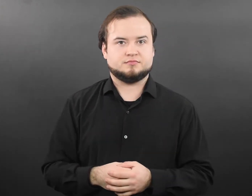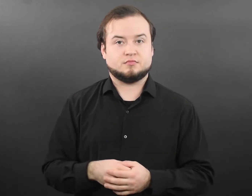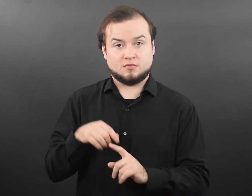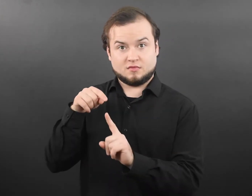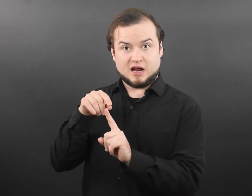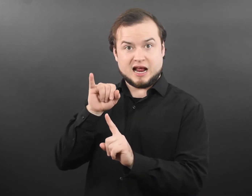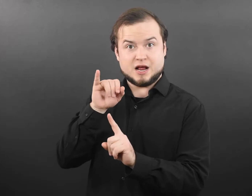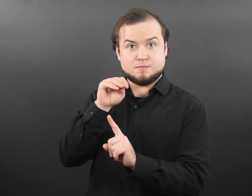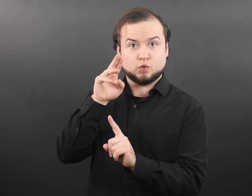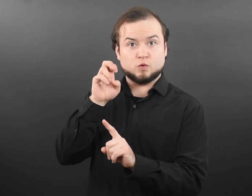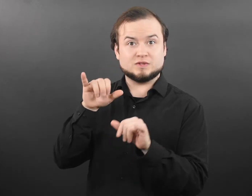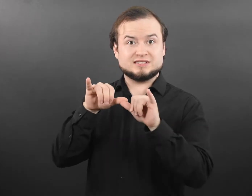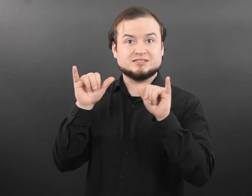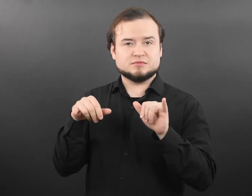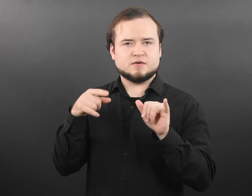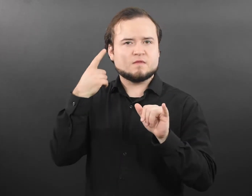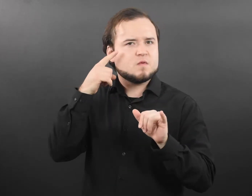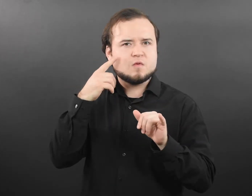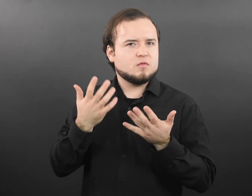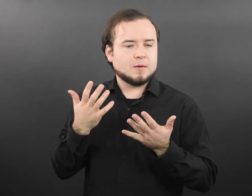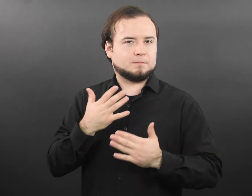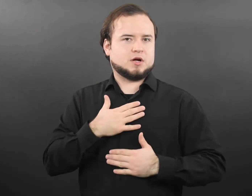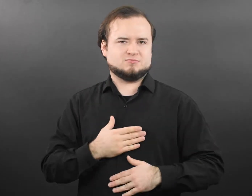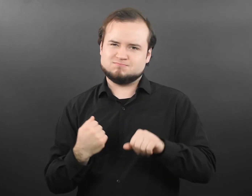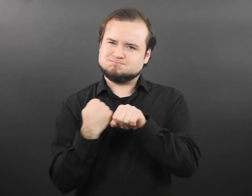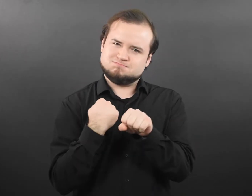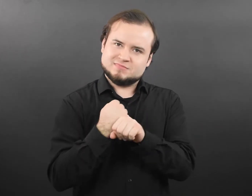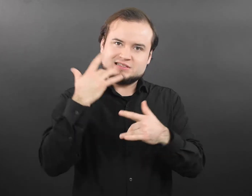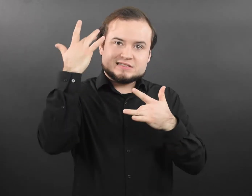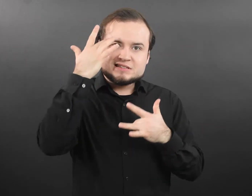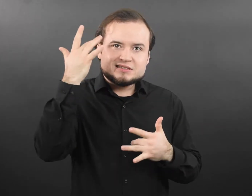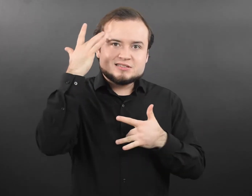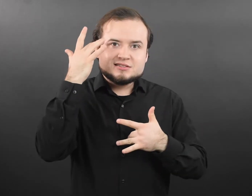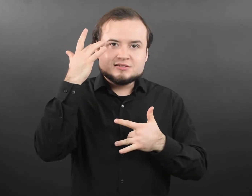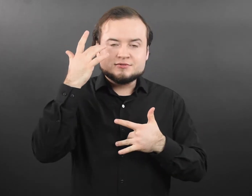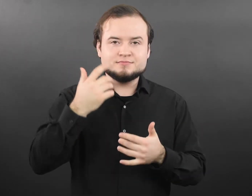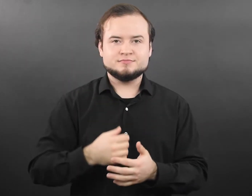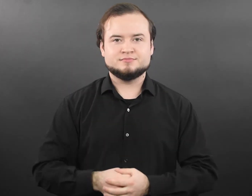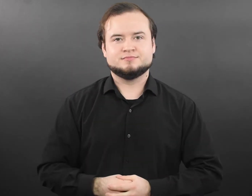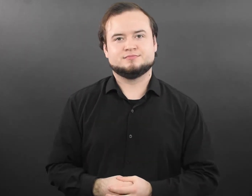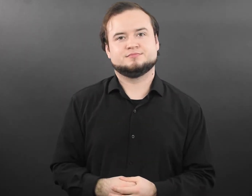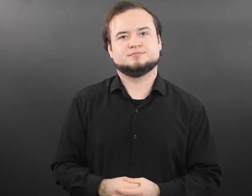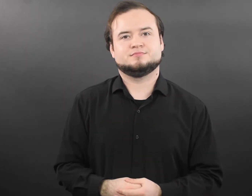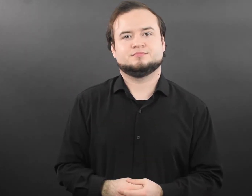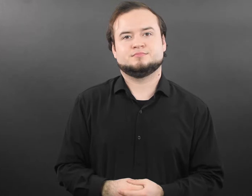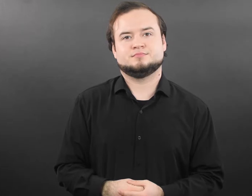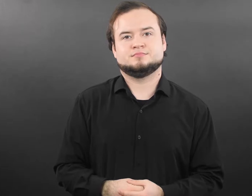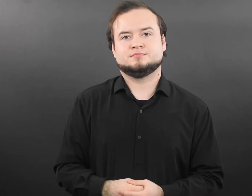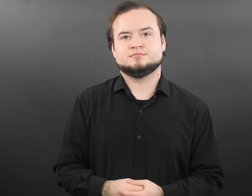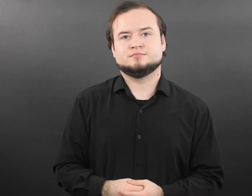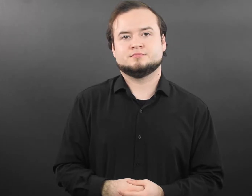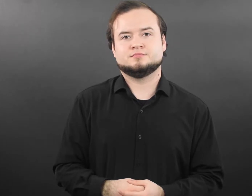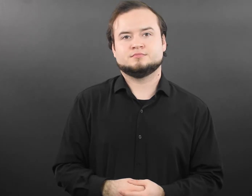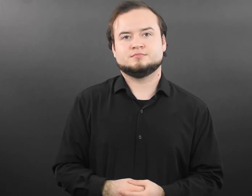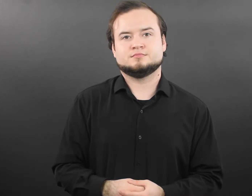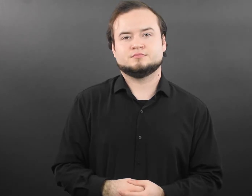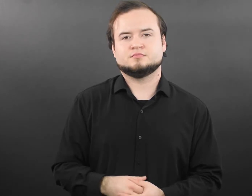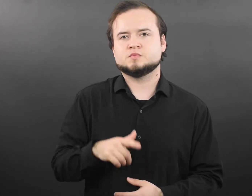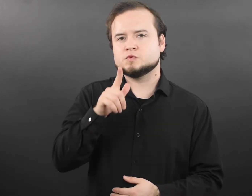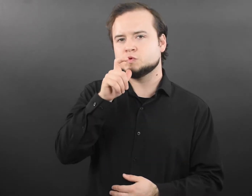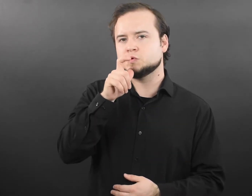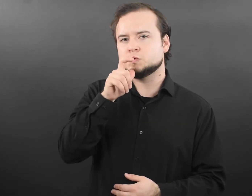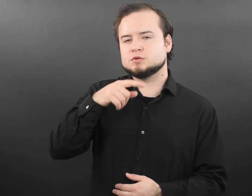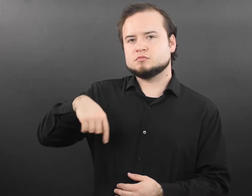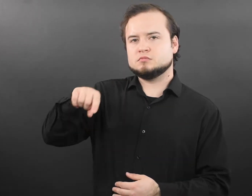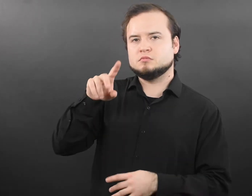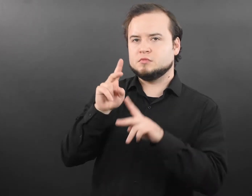The immune system is how the body fights disease.